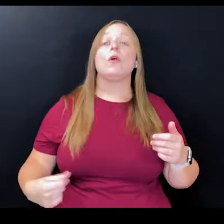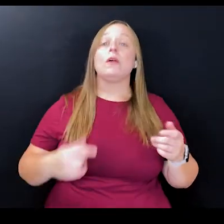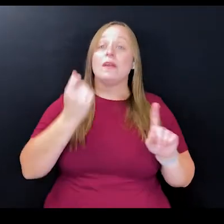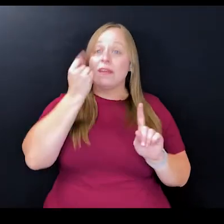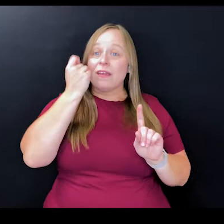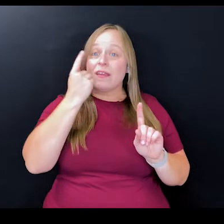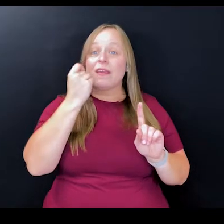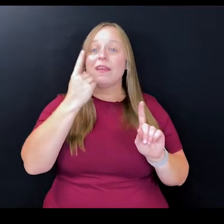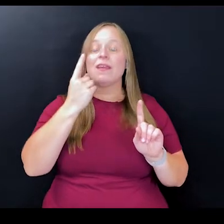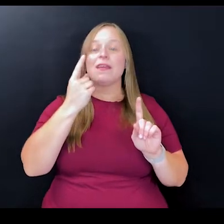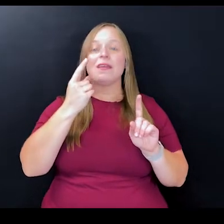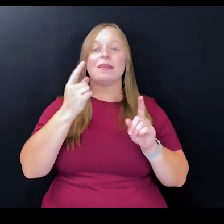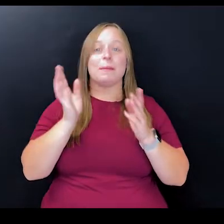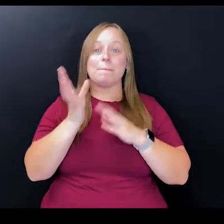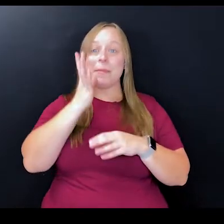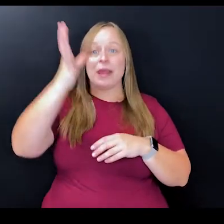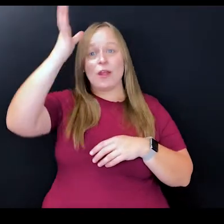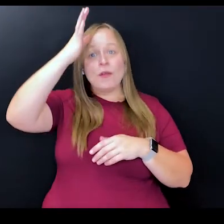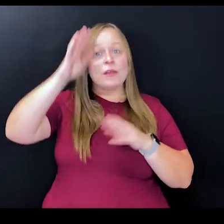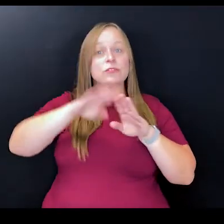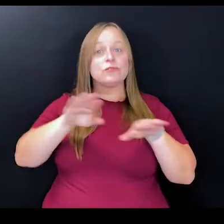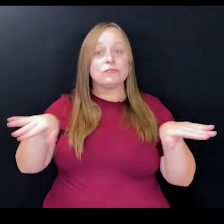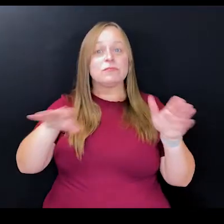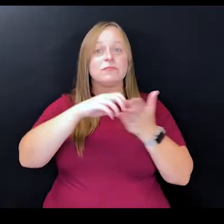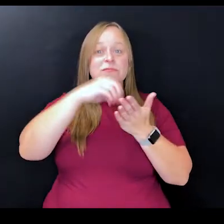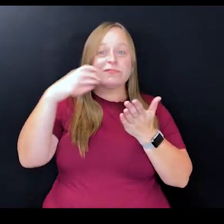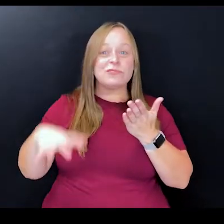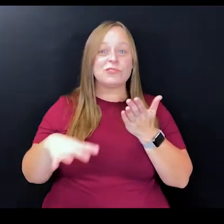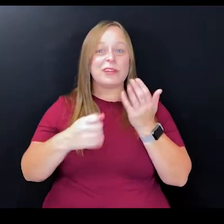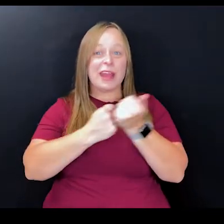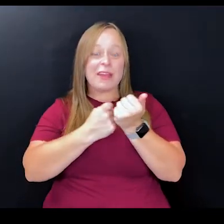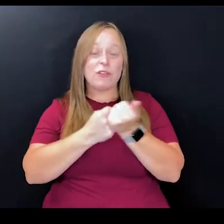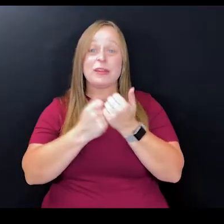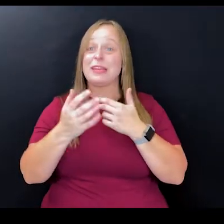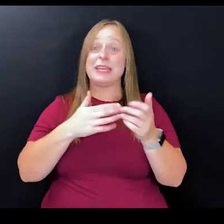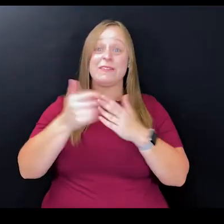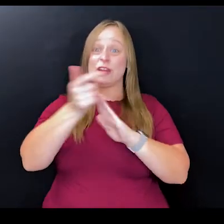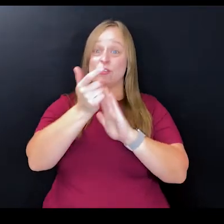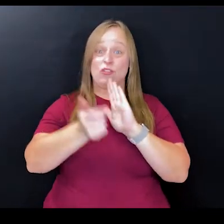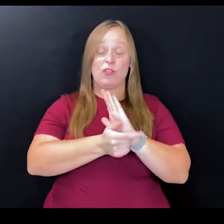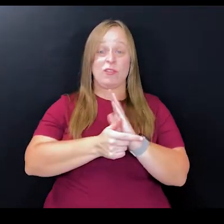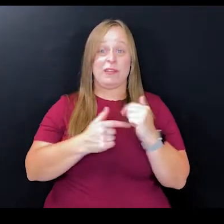However, for parents or students or advocates, or even attorneys who aren't able